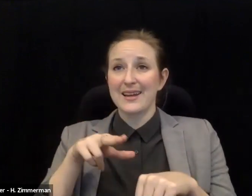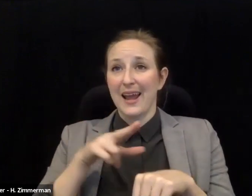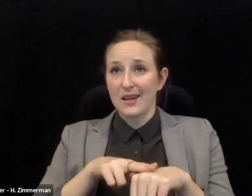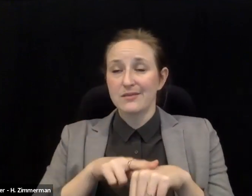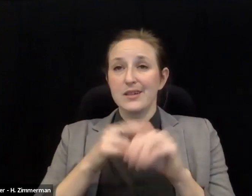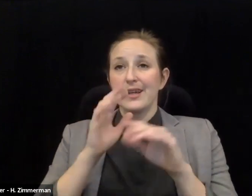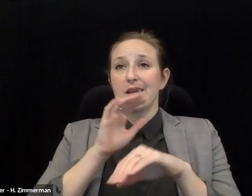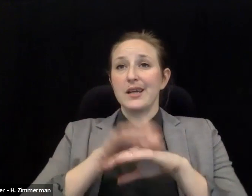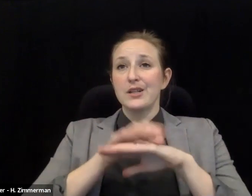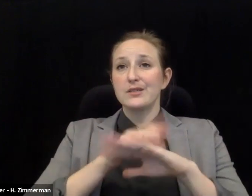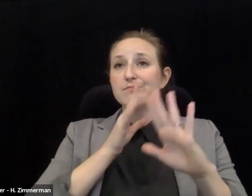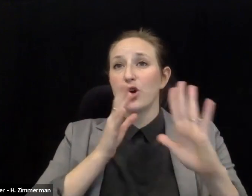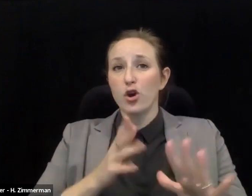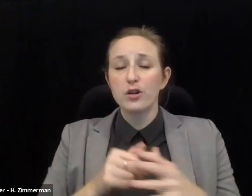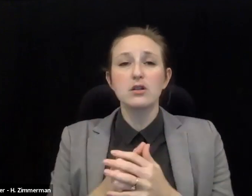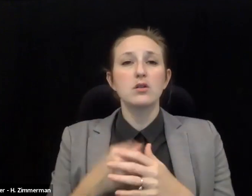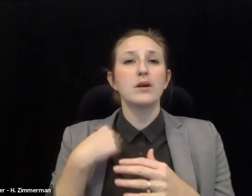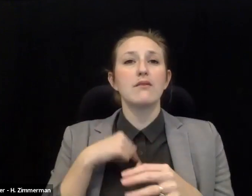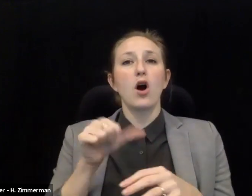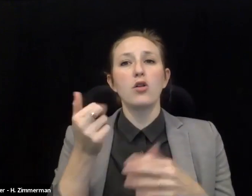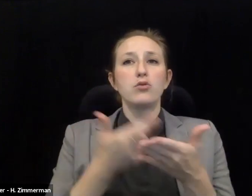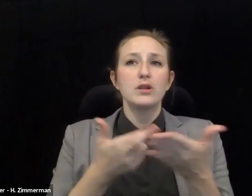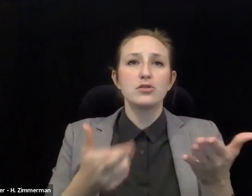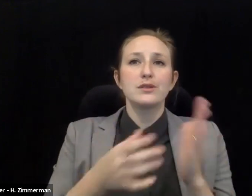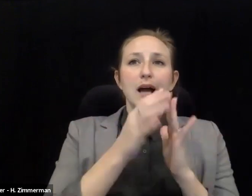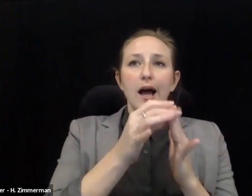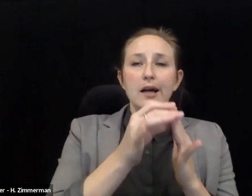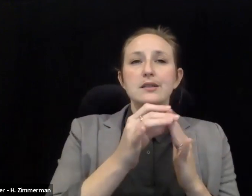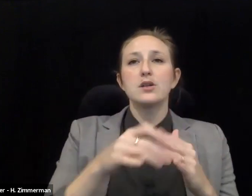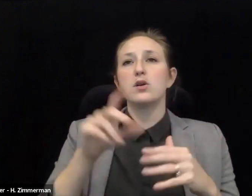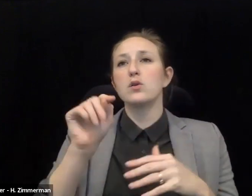a number of other resource guides toolkits worksheets, things like that that accompany